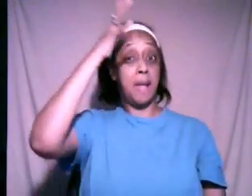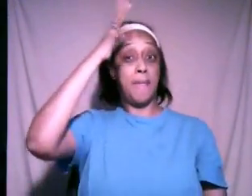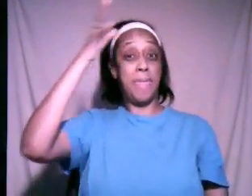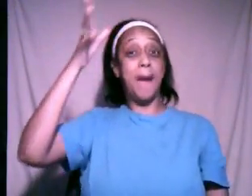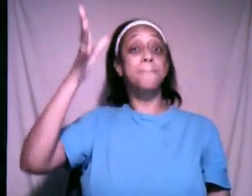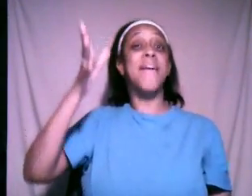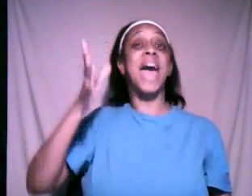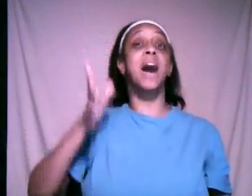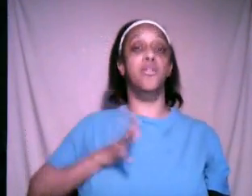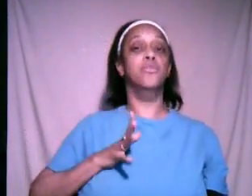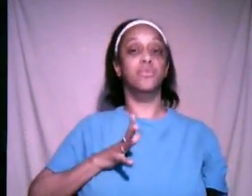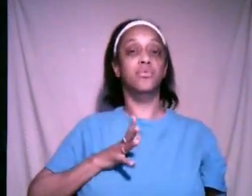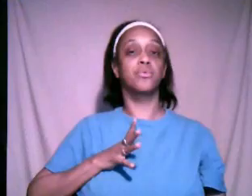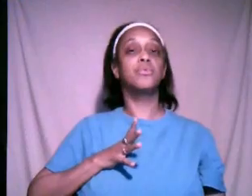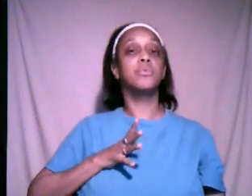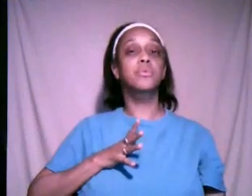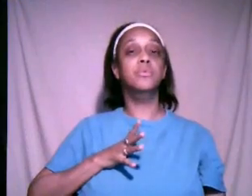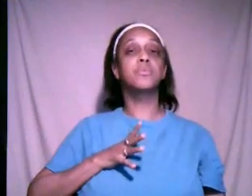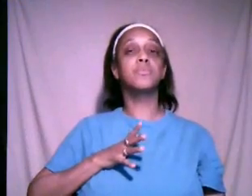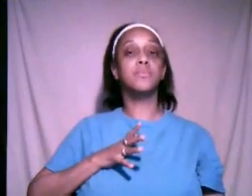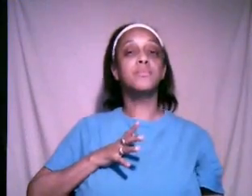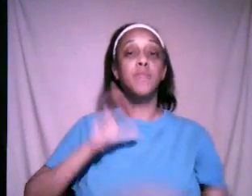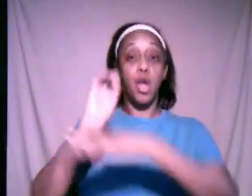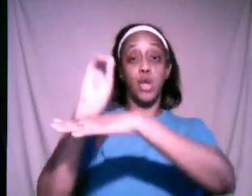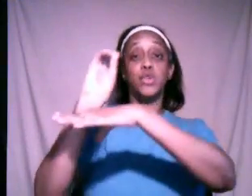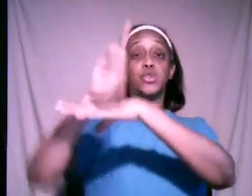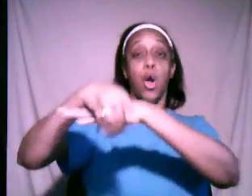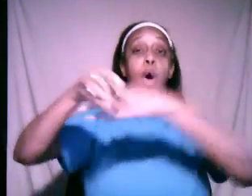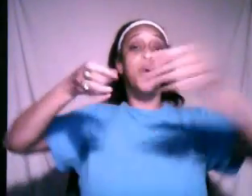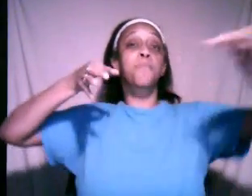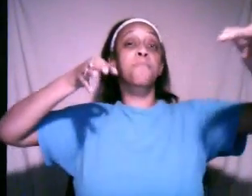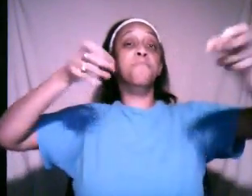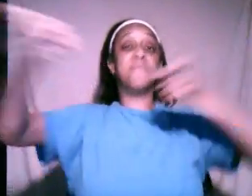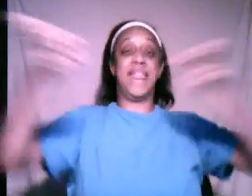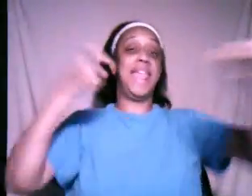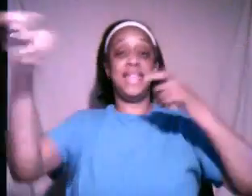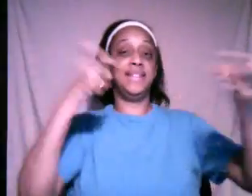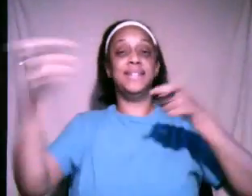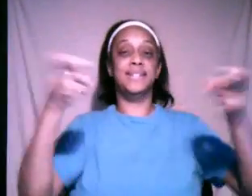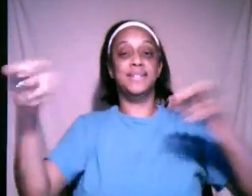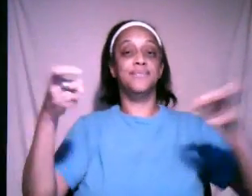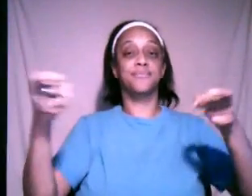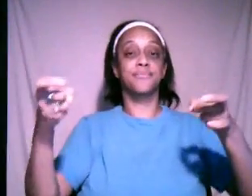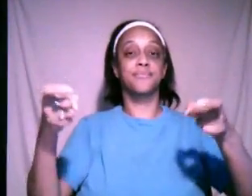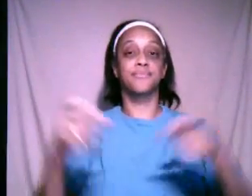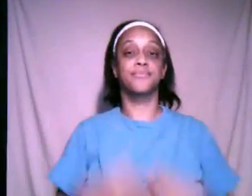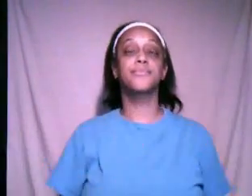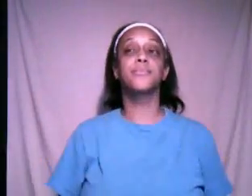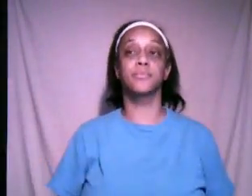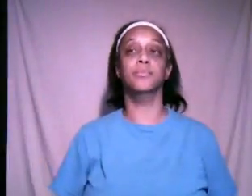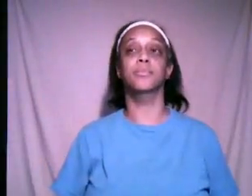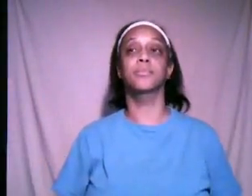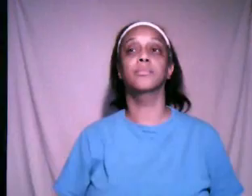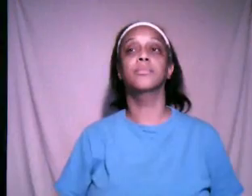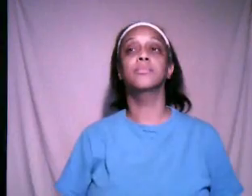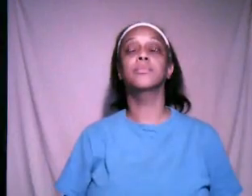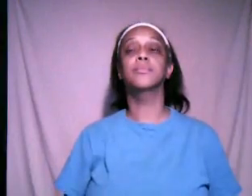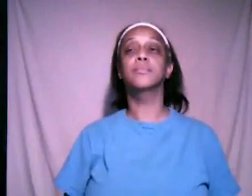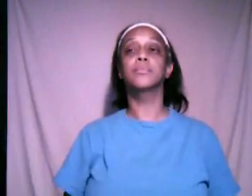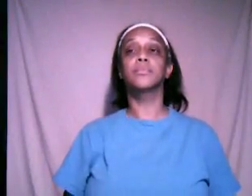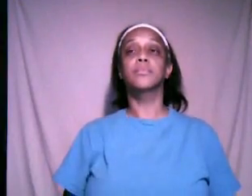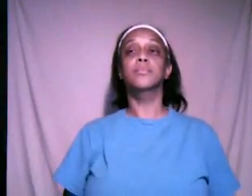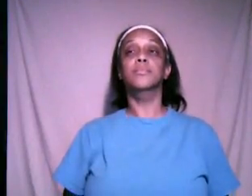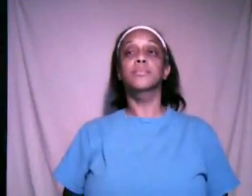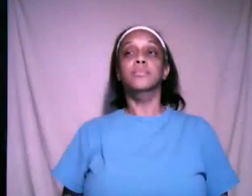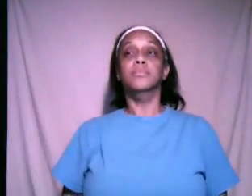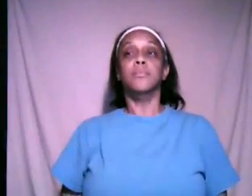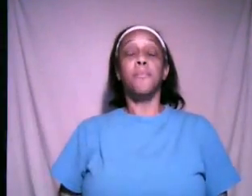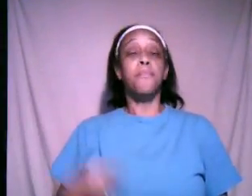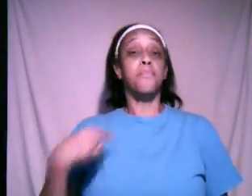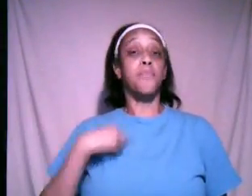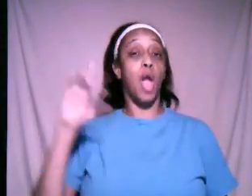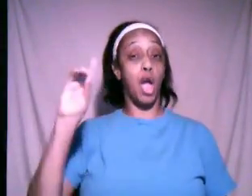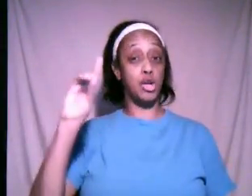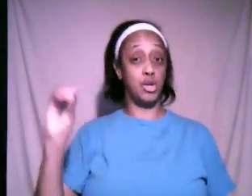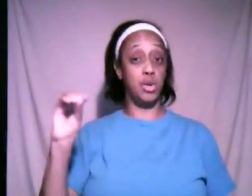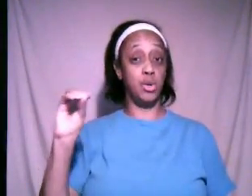male domination. I do